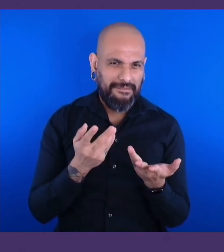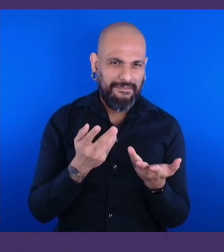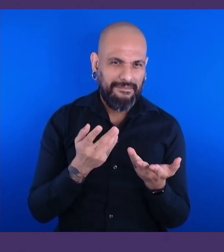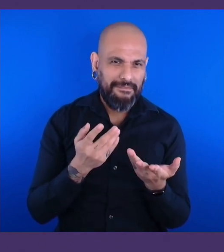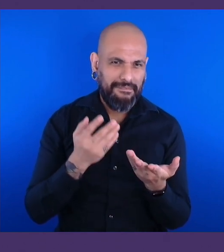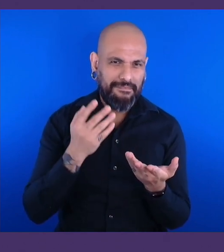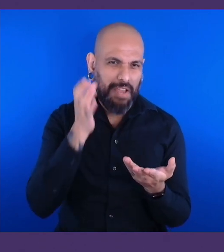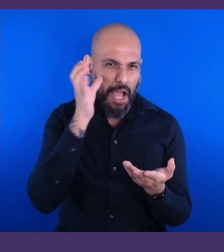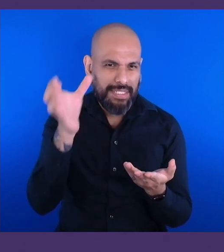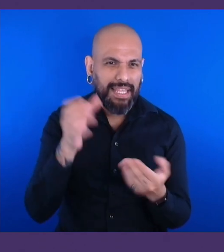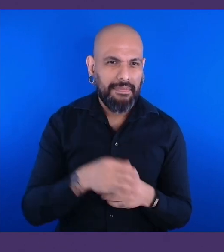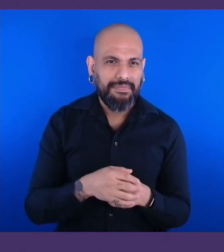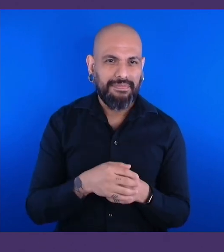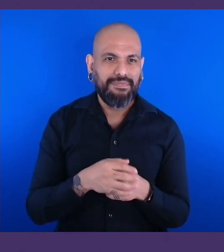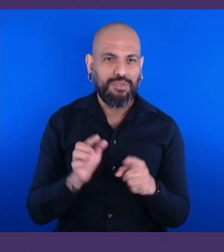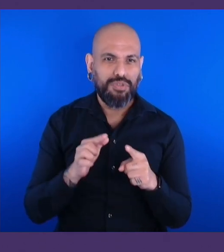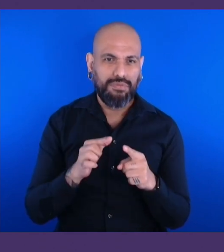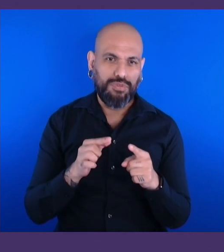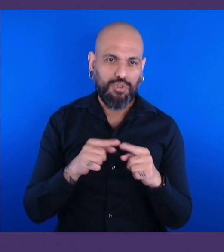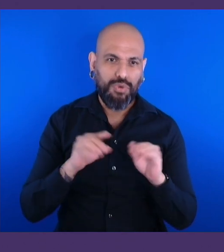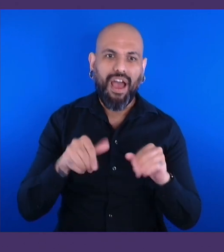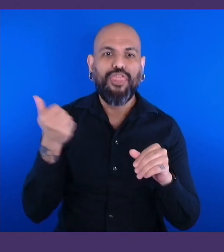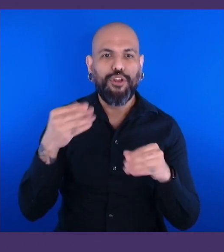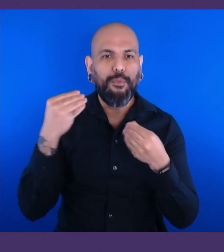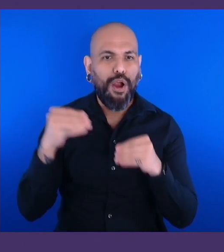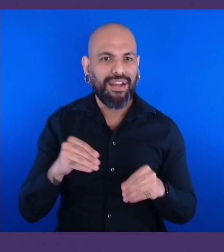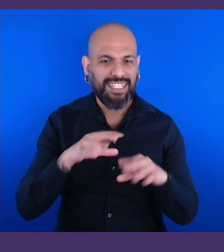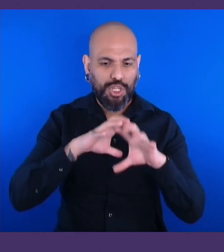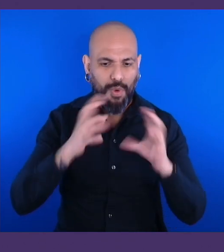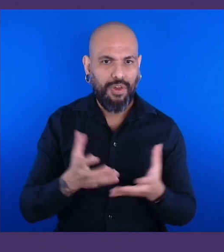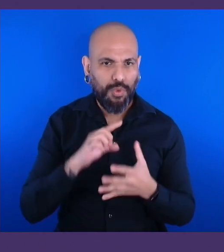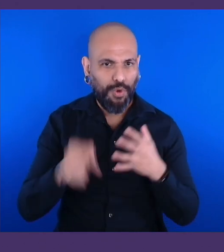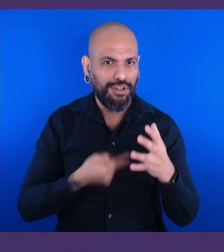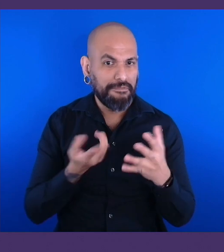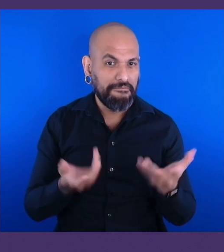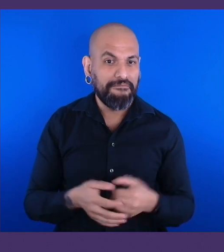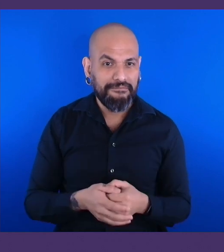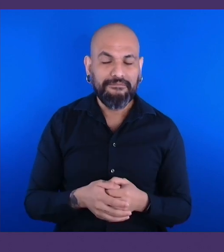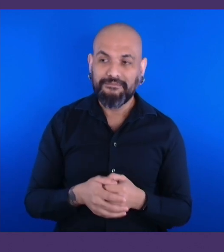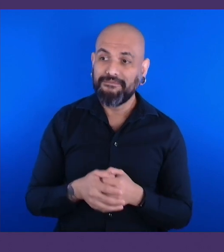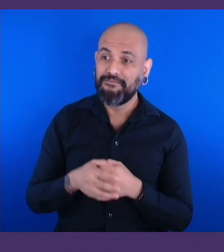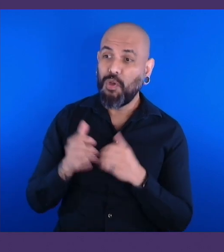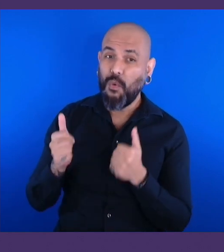out to other markets around the world. Jamie Dean: Wonderful. Well, we've got to leave it there because we are running